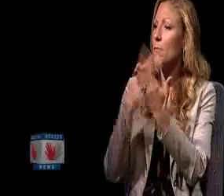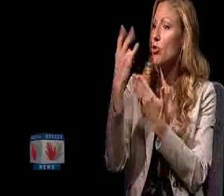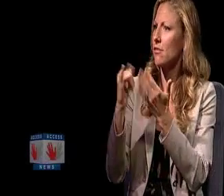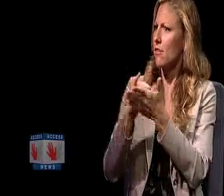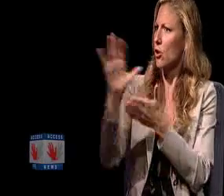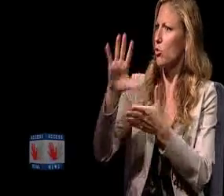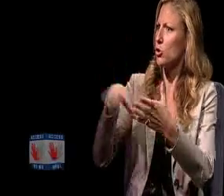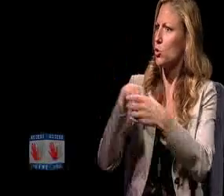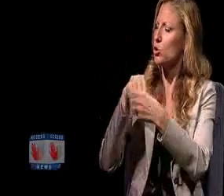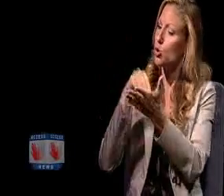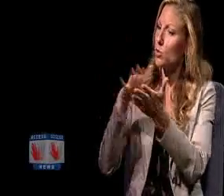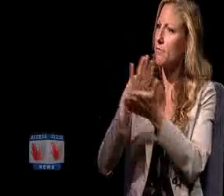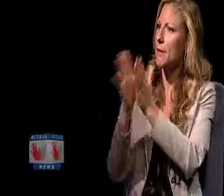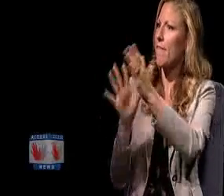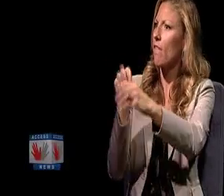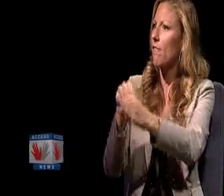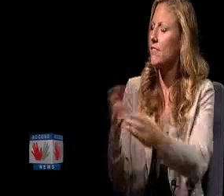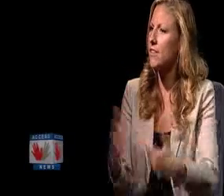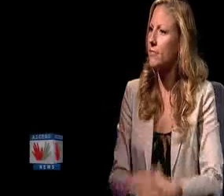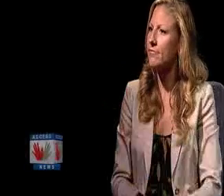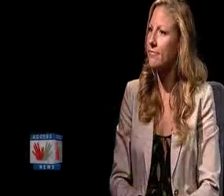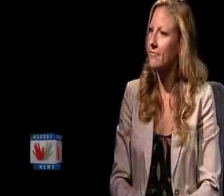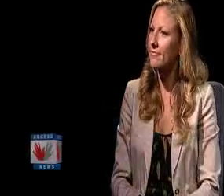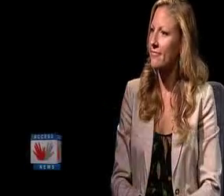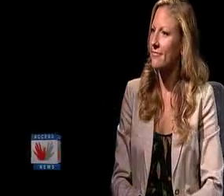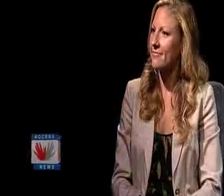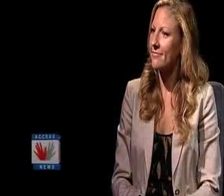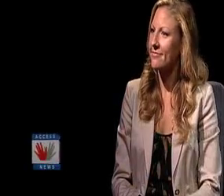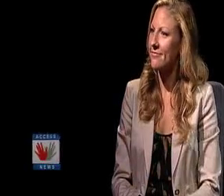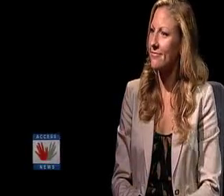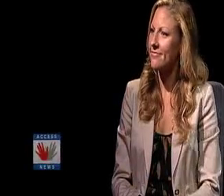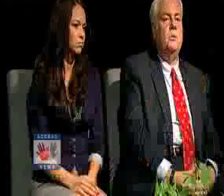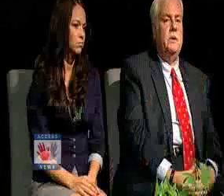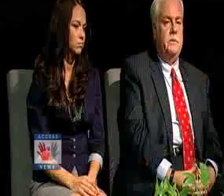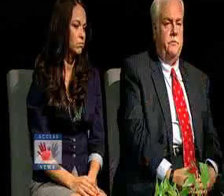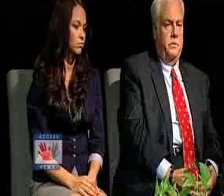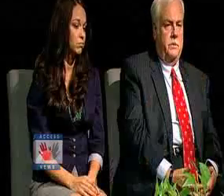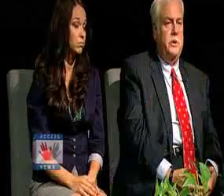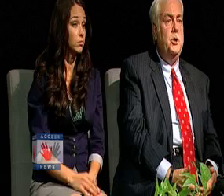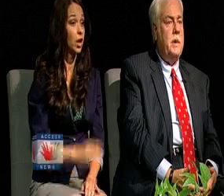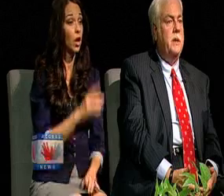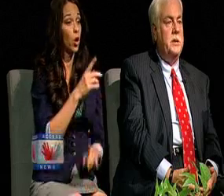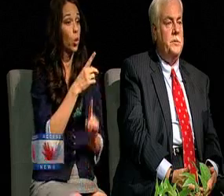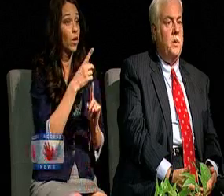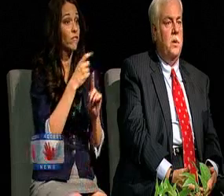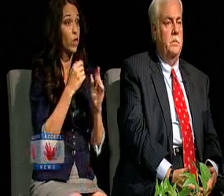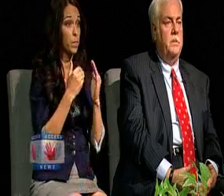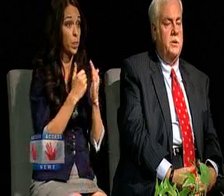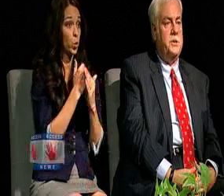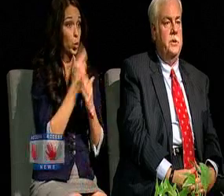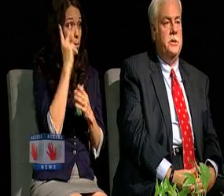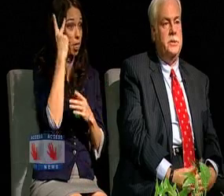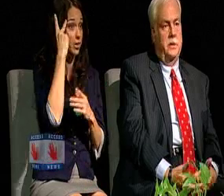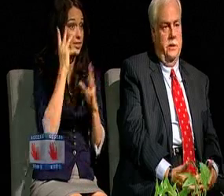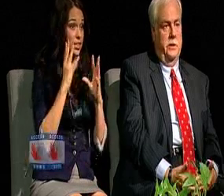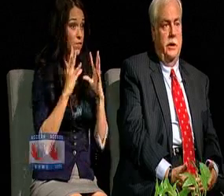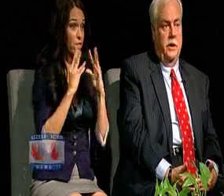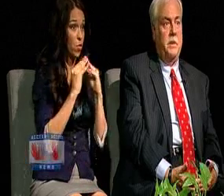Can you tell me about some of the projects that your students have been involved in? Well, from the New Politics Forum our students and alumni